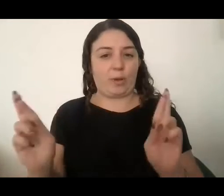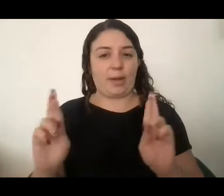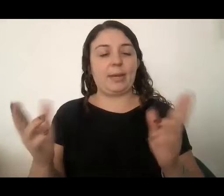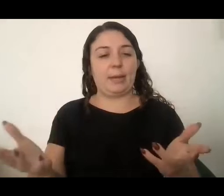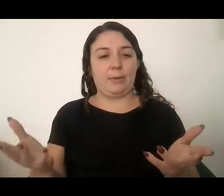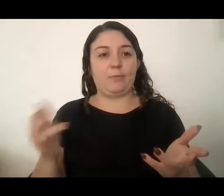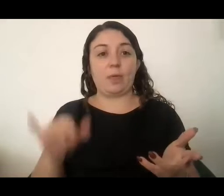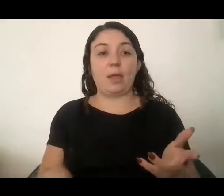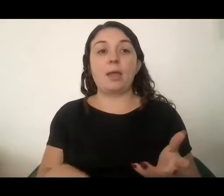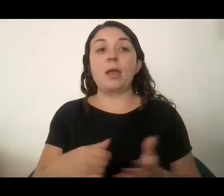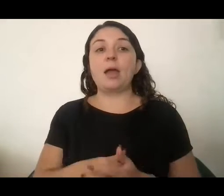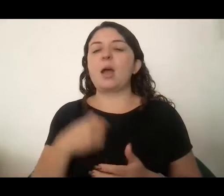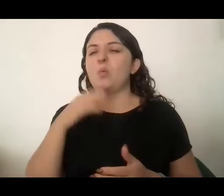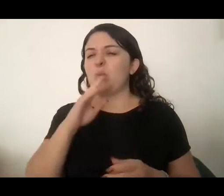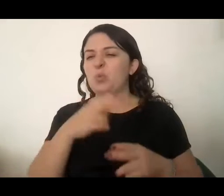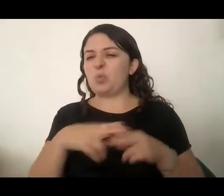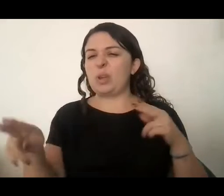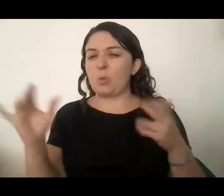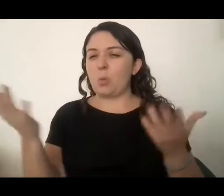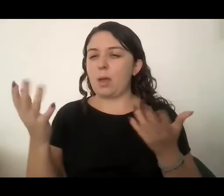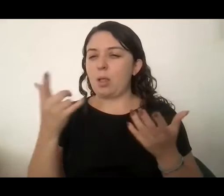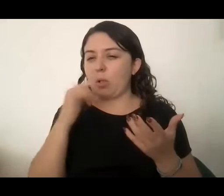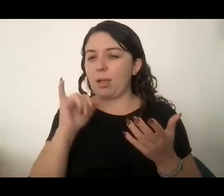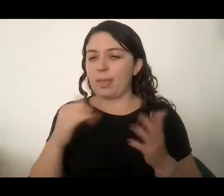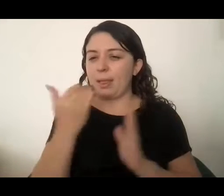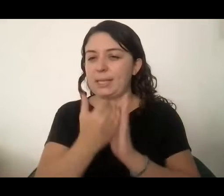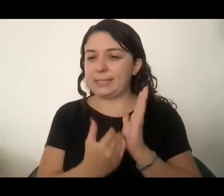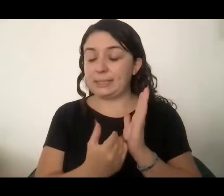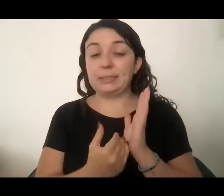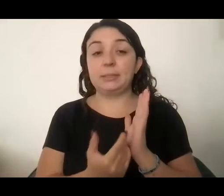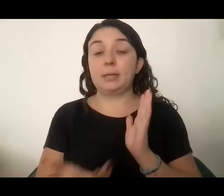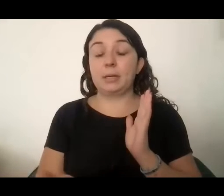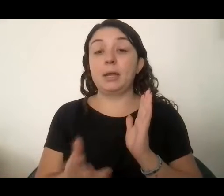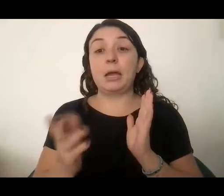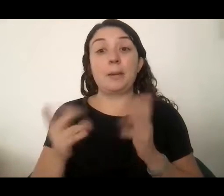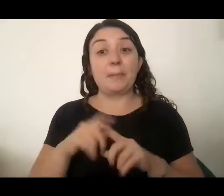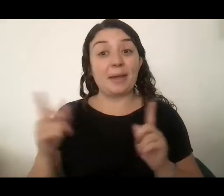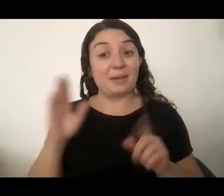quick overview of that list right now, but what I want you to know is that we are going to dig into